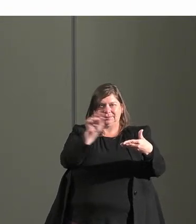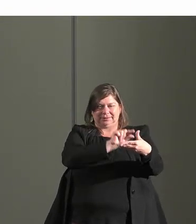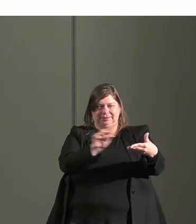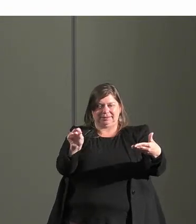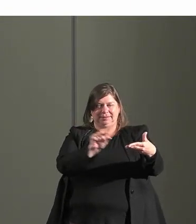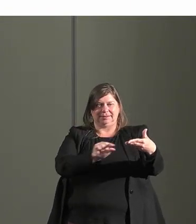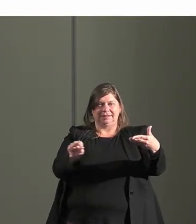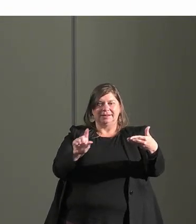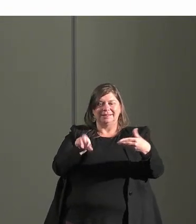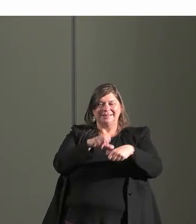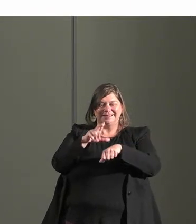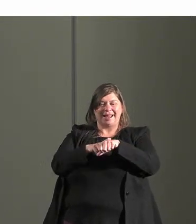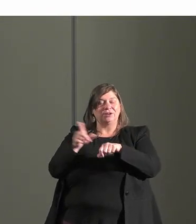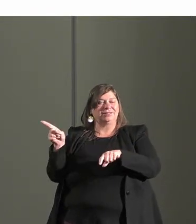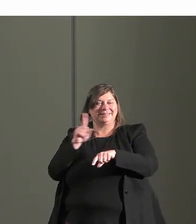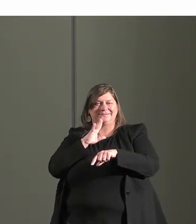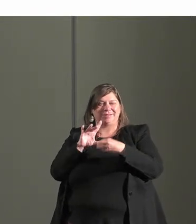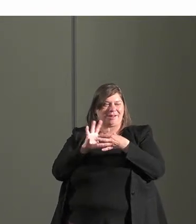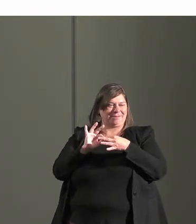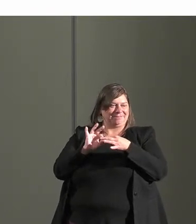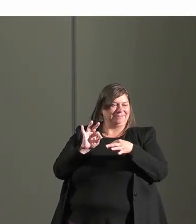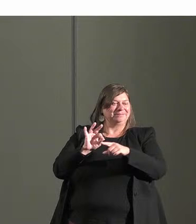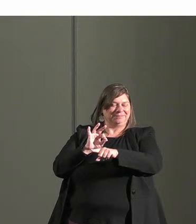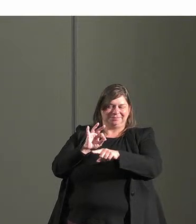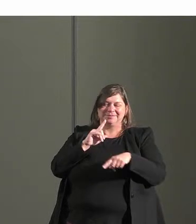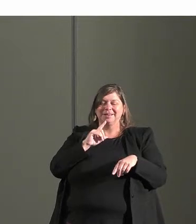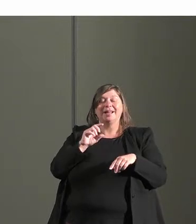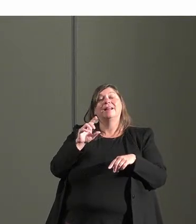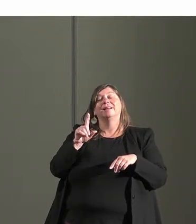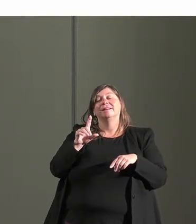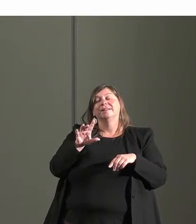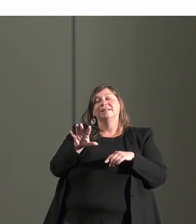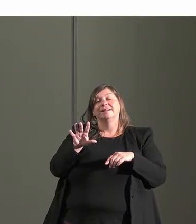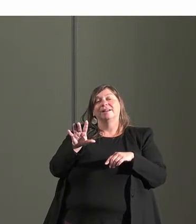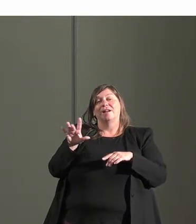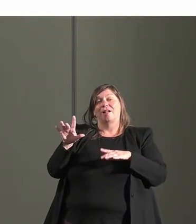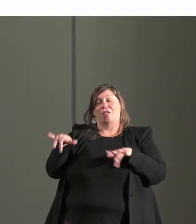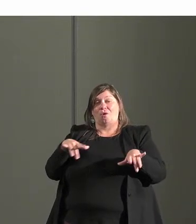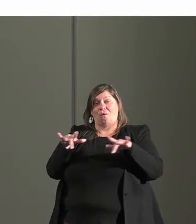could see it falling the text. With Google's natural voices .